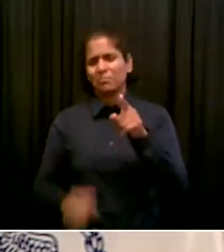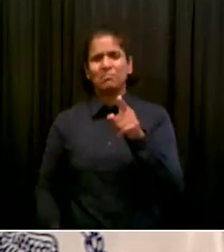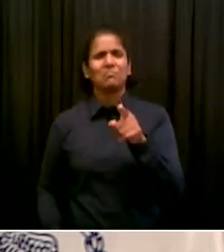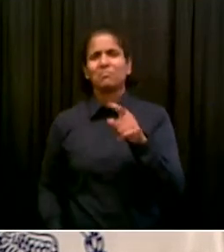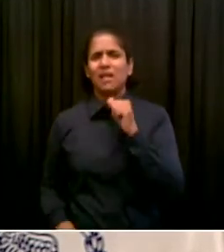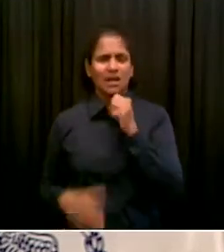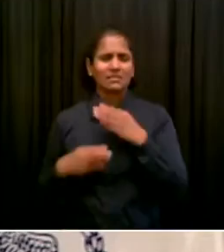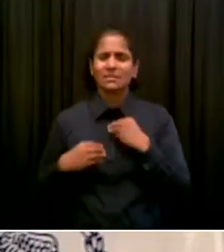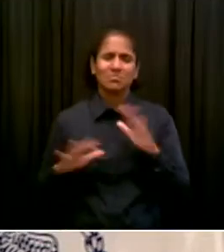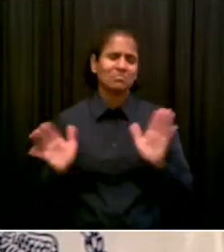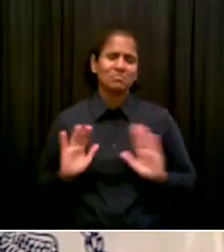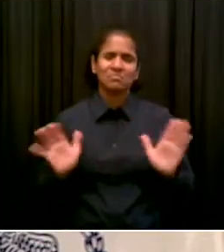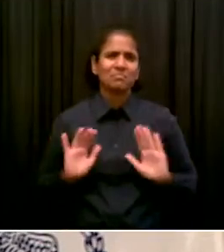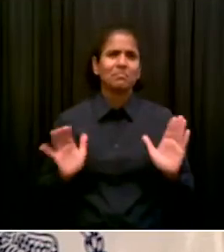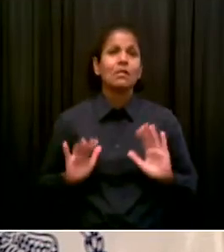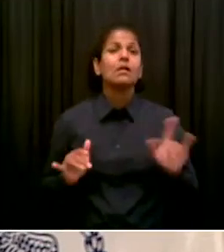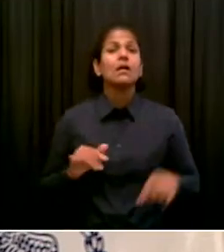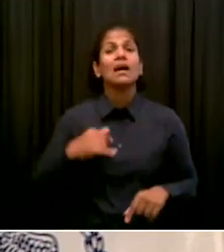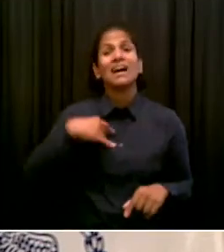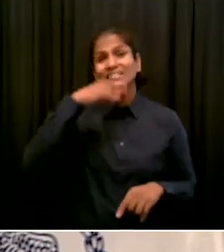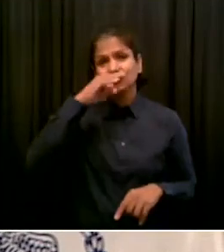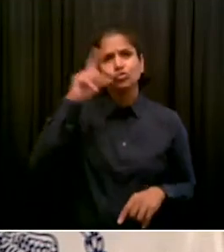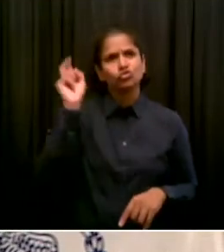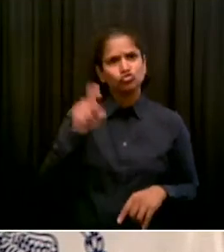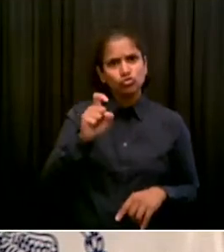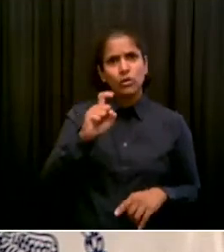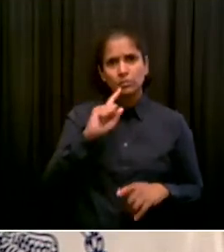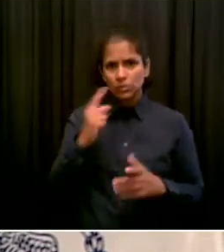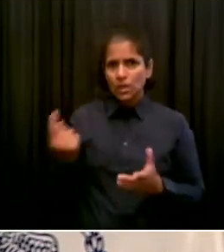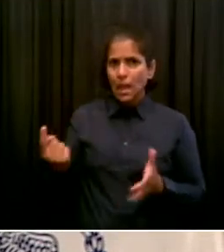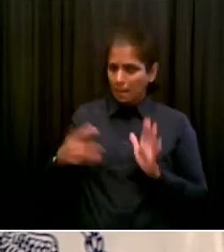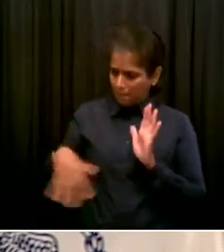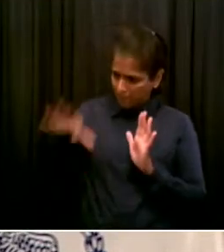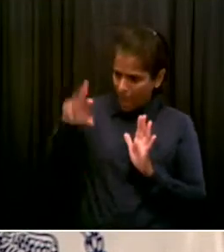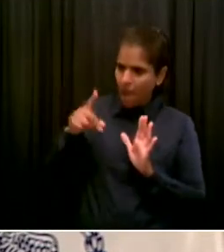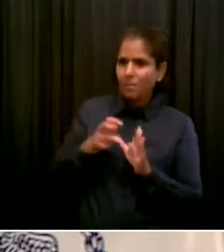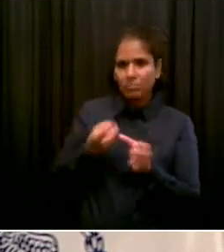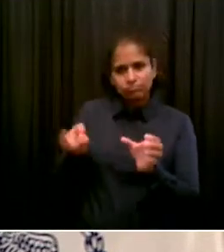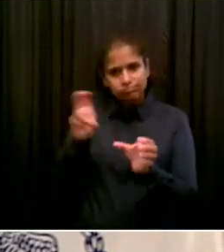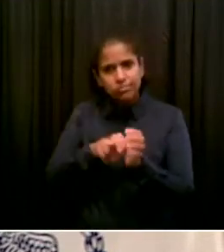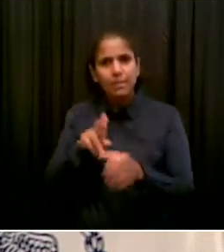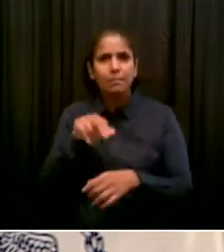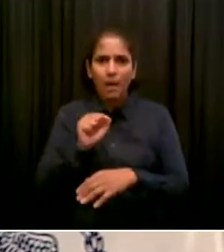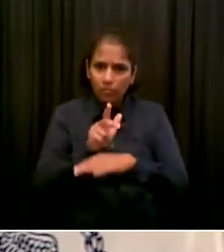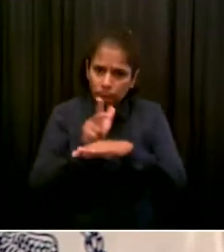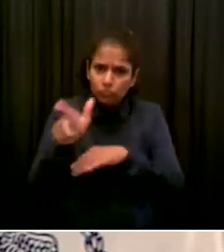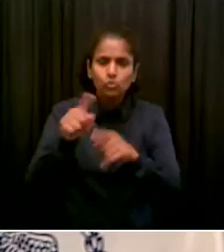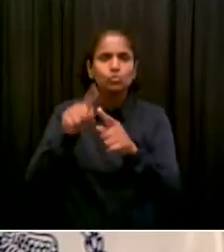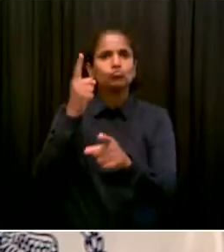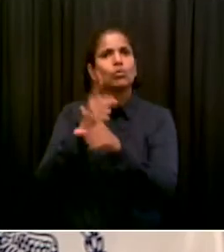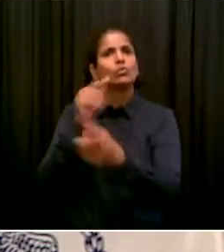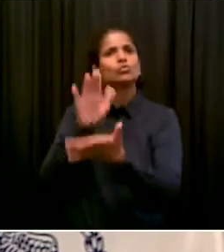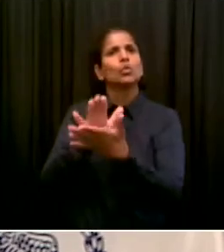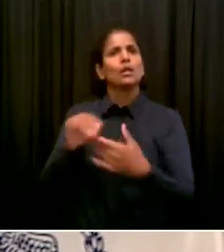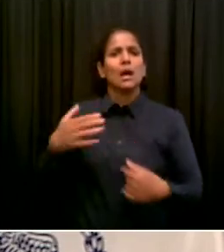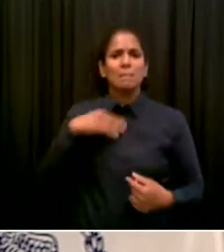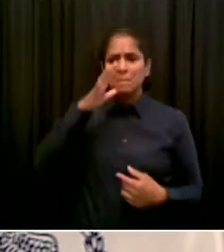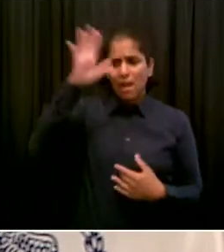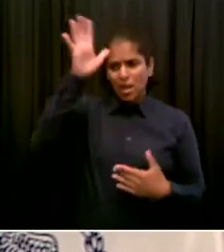OFF OR SAY WE DON'T HAVE ENOUGH THATS 'NOT AN ACCEPTABLE ANSWER.